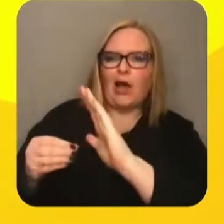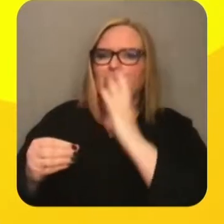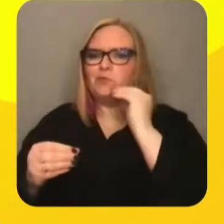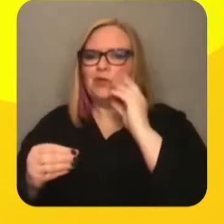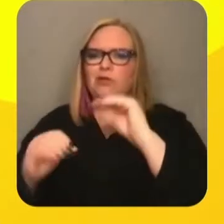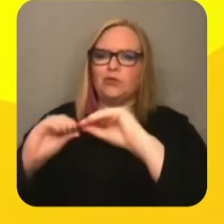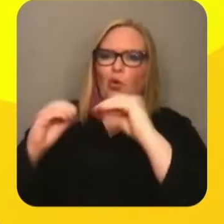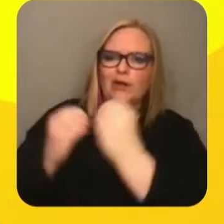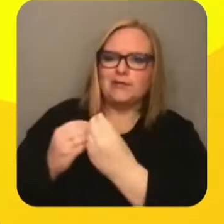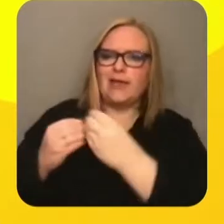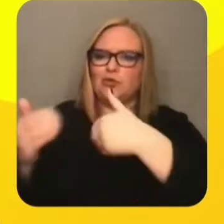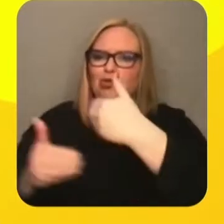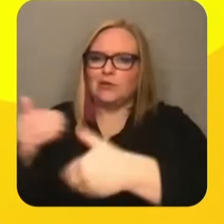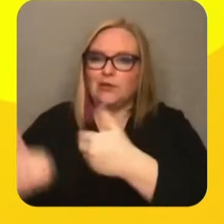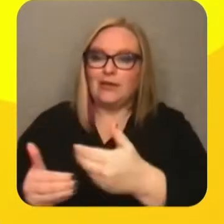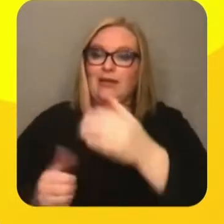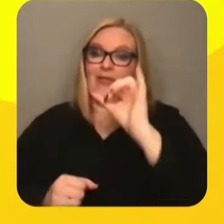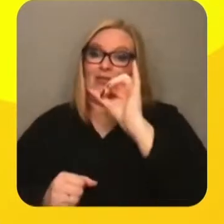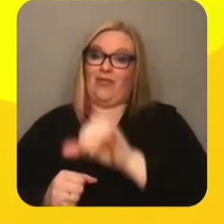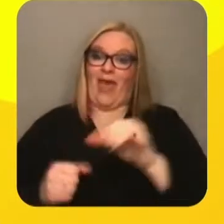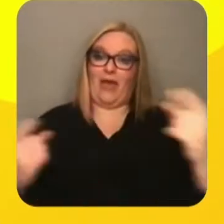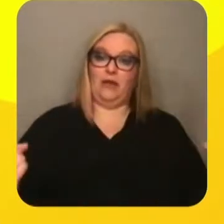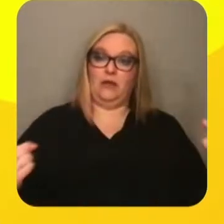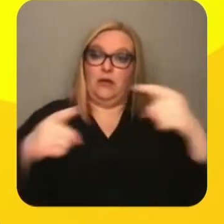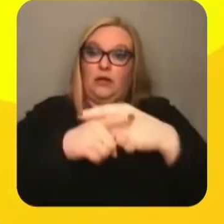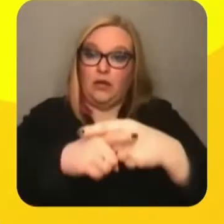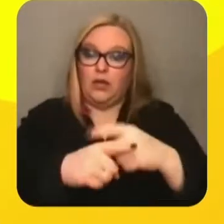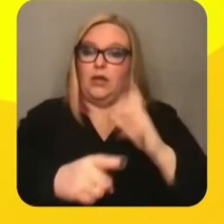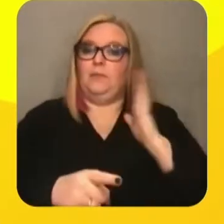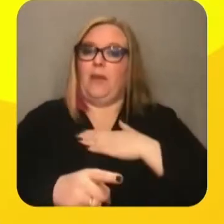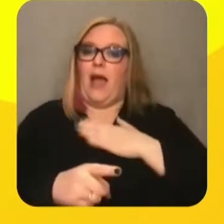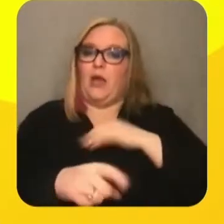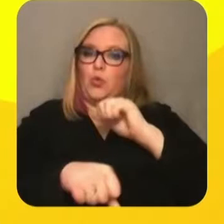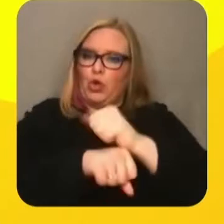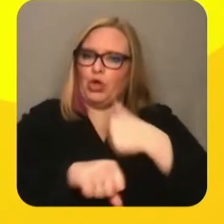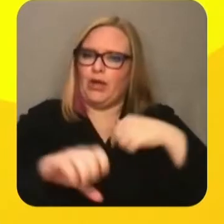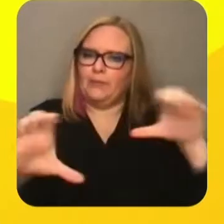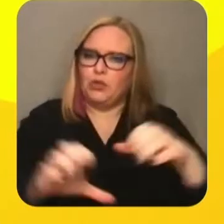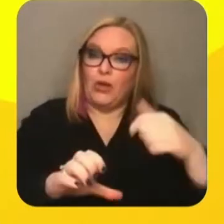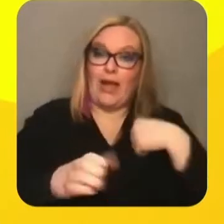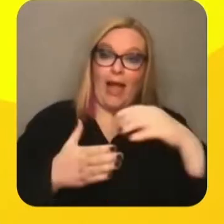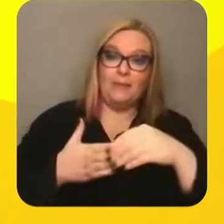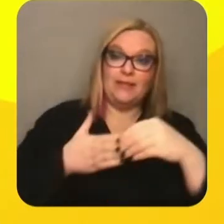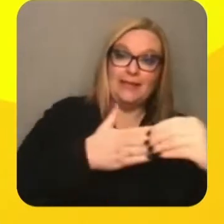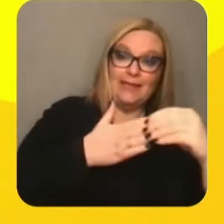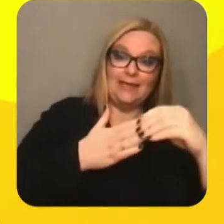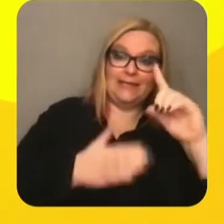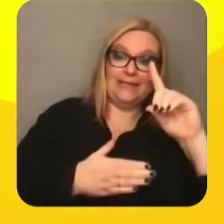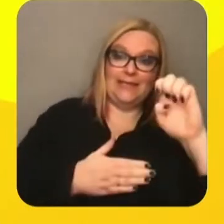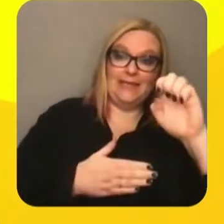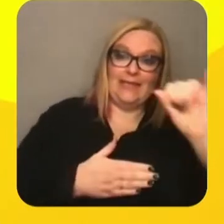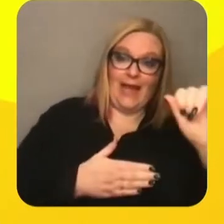And therein lies the intersection of the work that I'm doing, not only leading diversity, inclusion, blogging and equity at DocuSign.